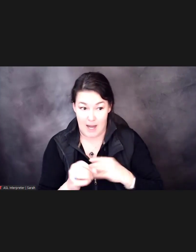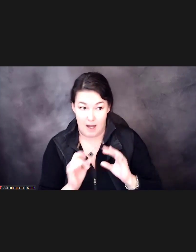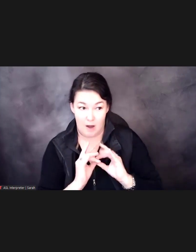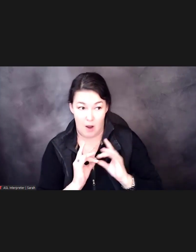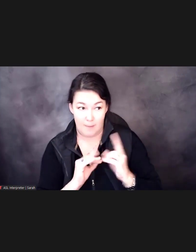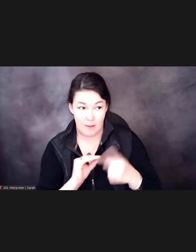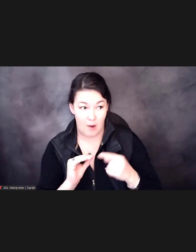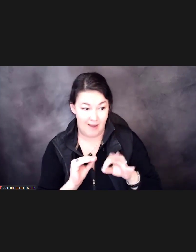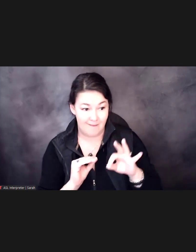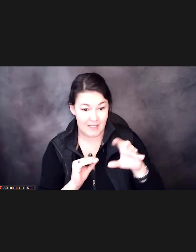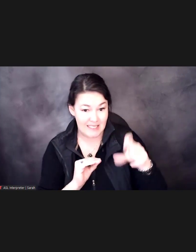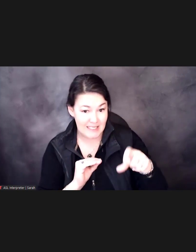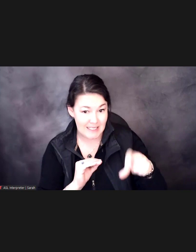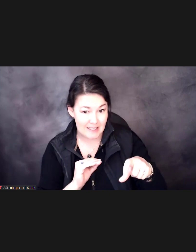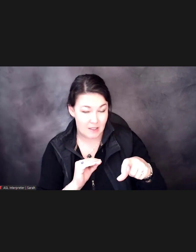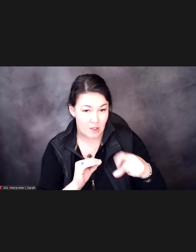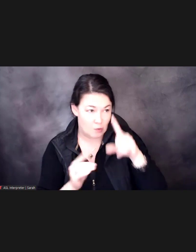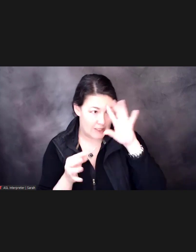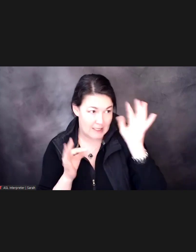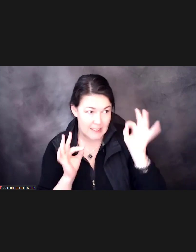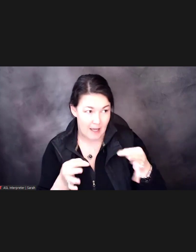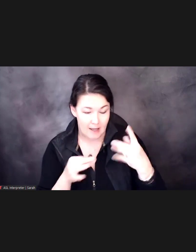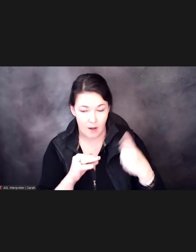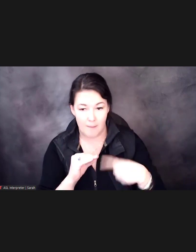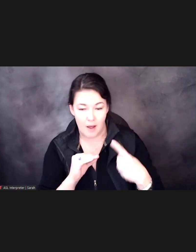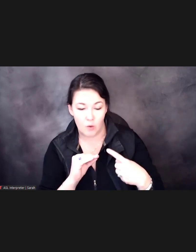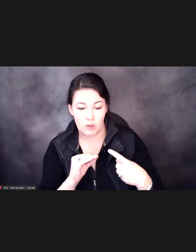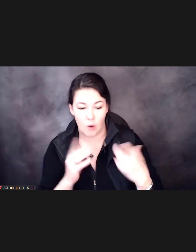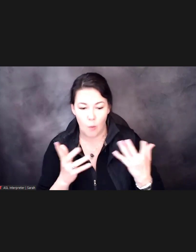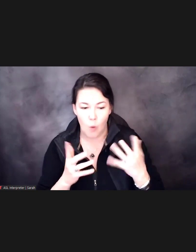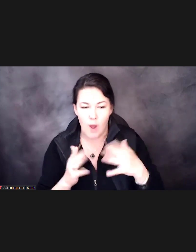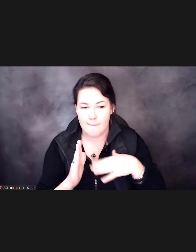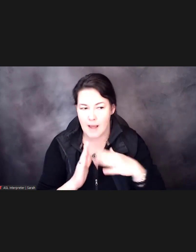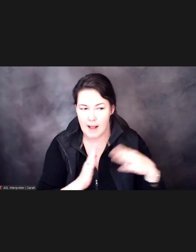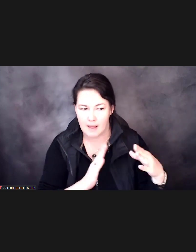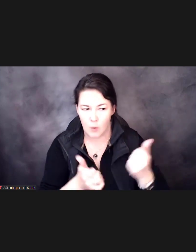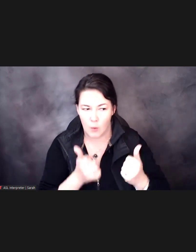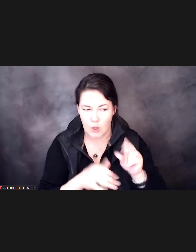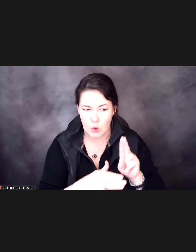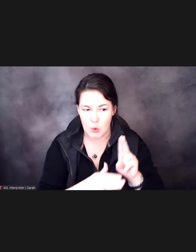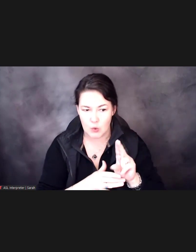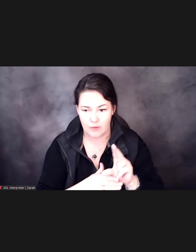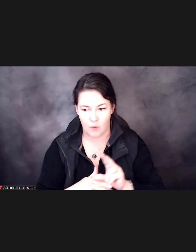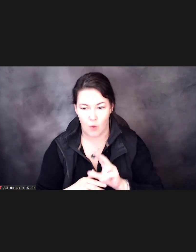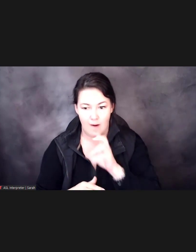comment about if you need to decide about what method to use for 3 to